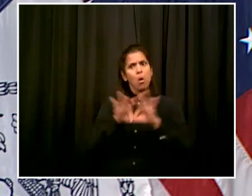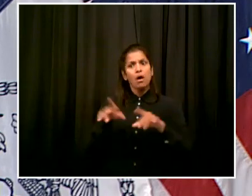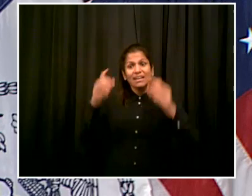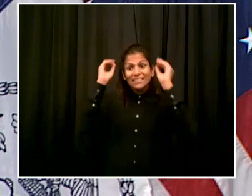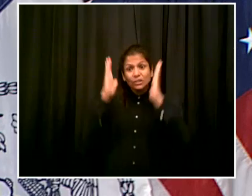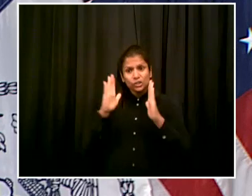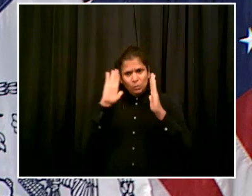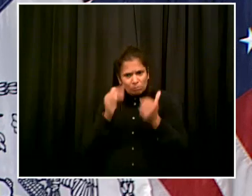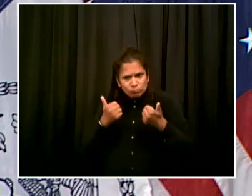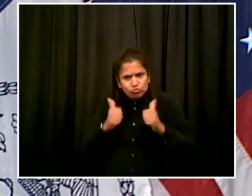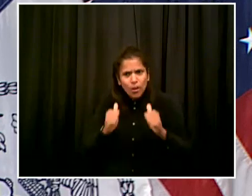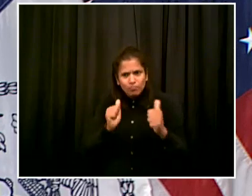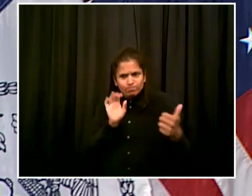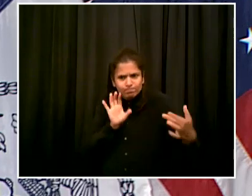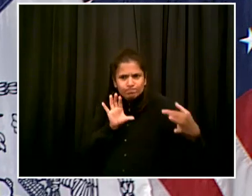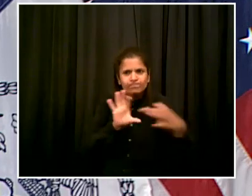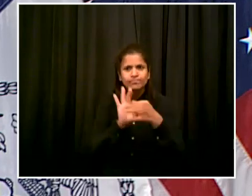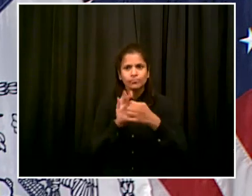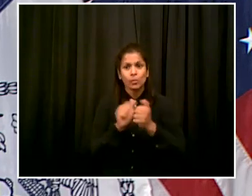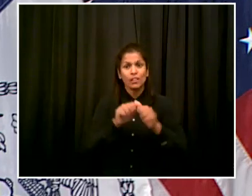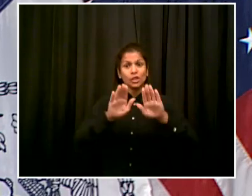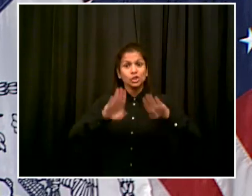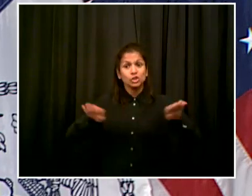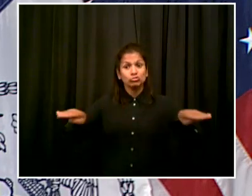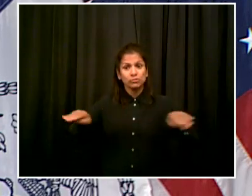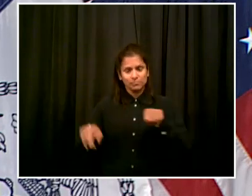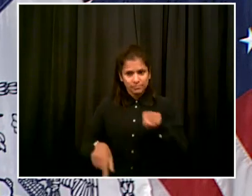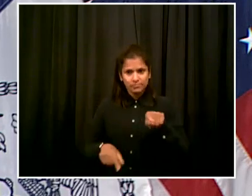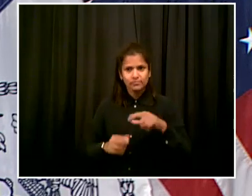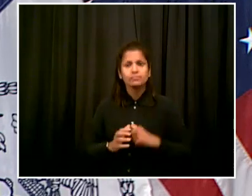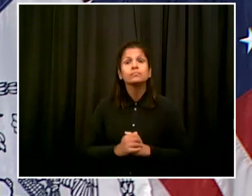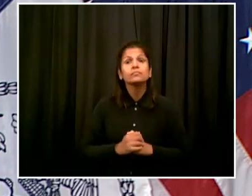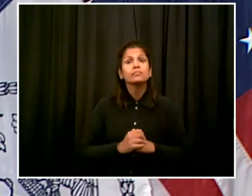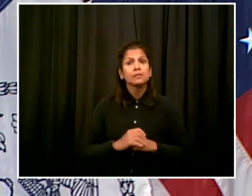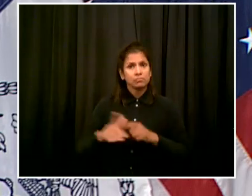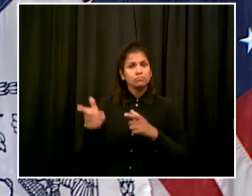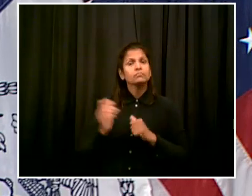PERFECT BUT THEY DID IT.